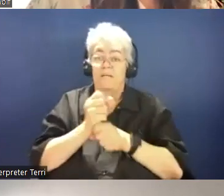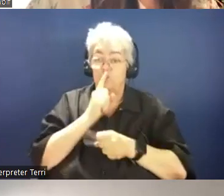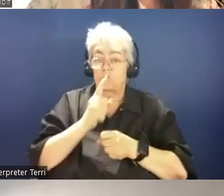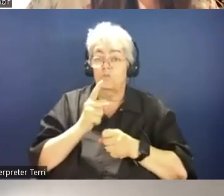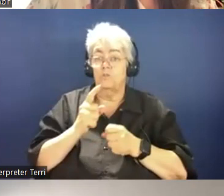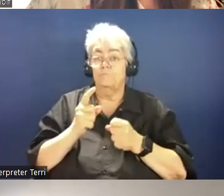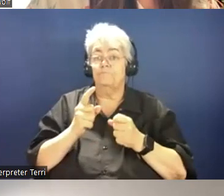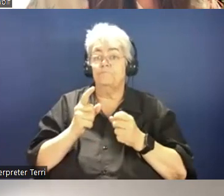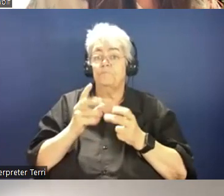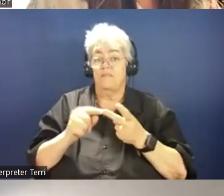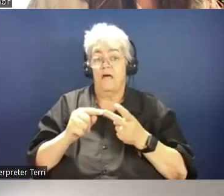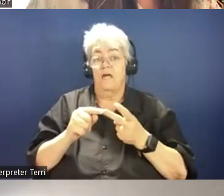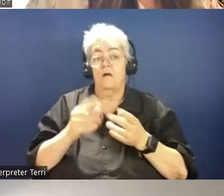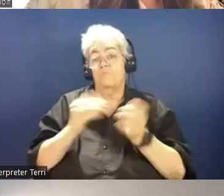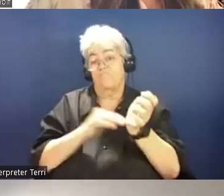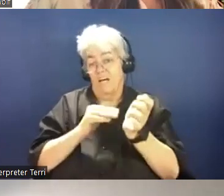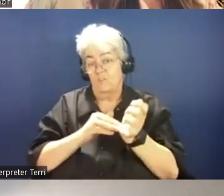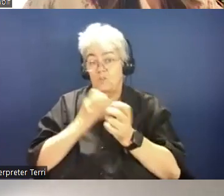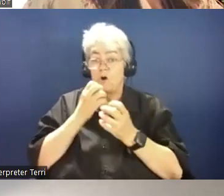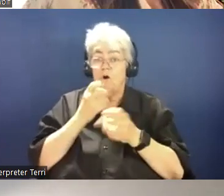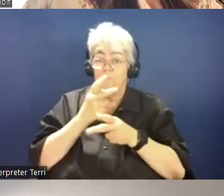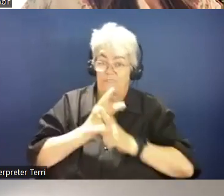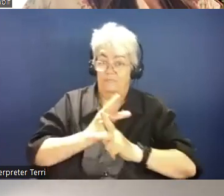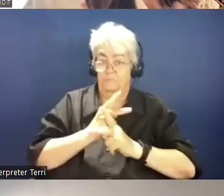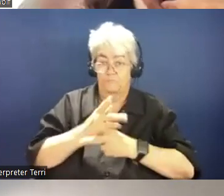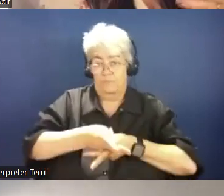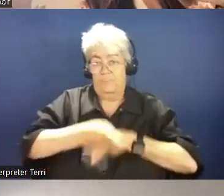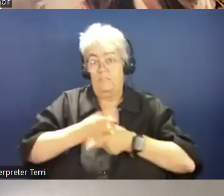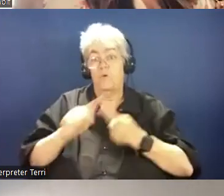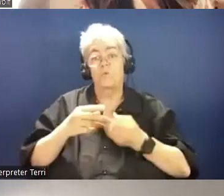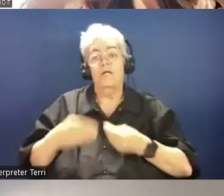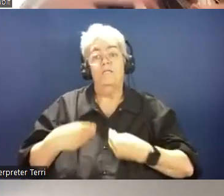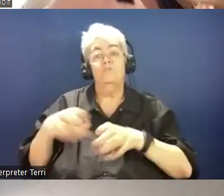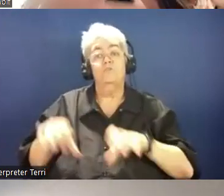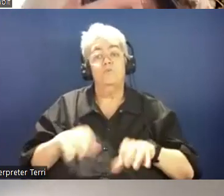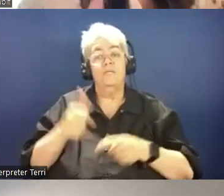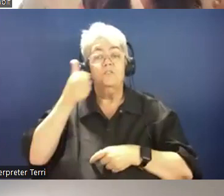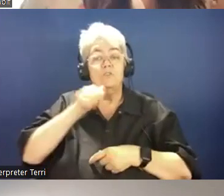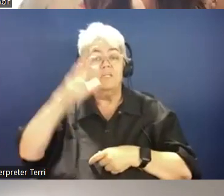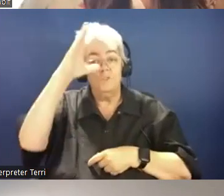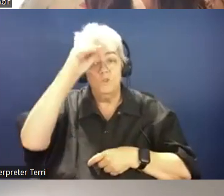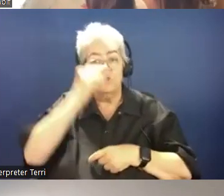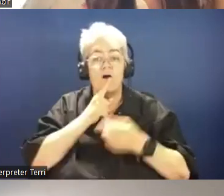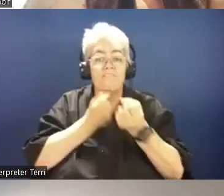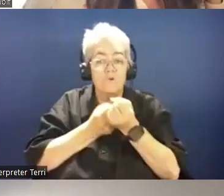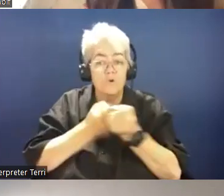providing gender-affirming care. And pieces around the legalities, making sure that providers are